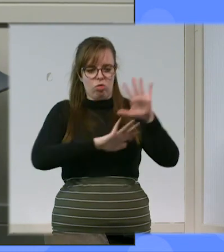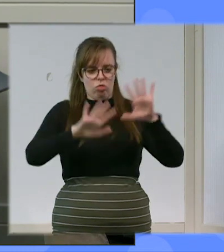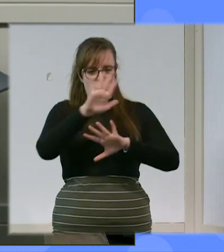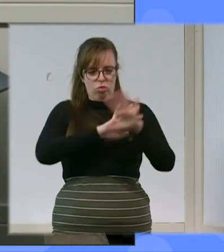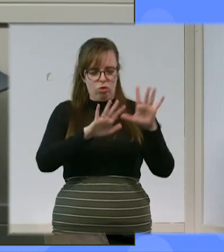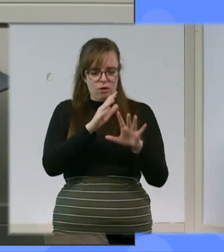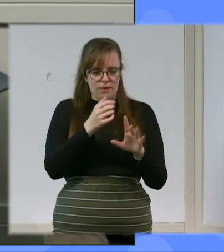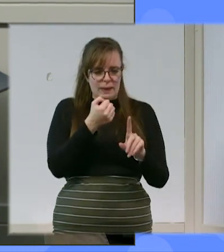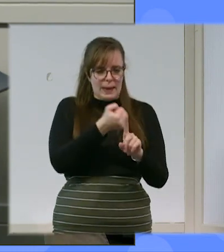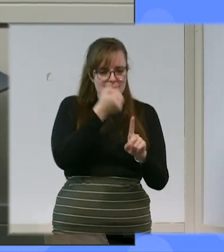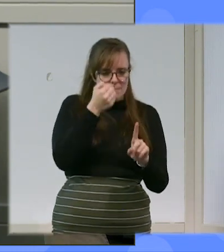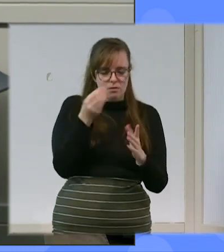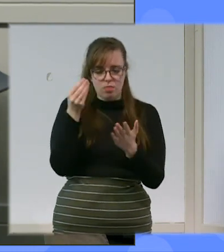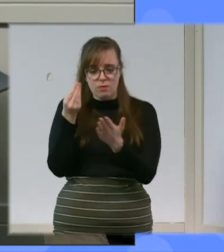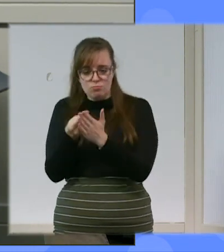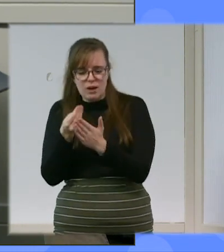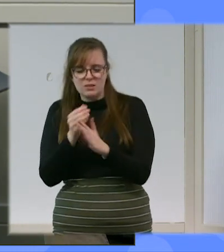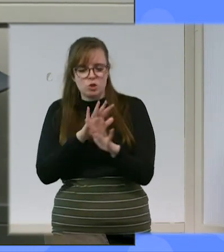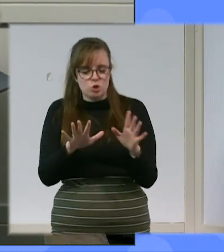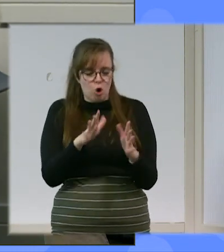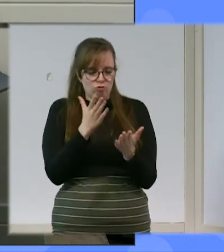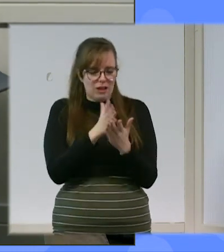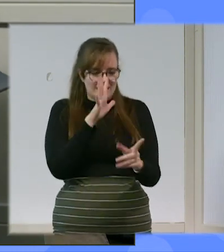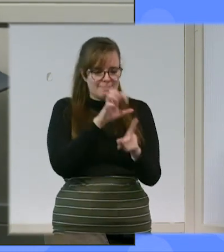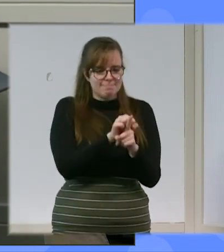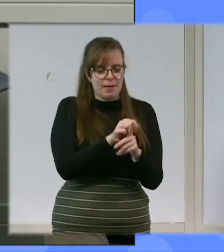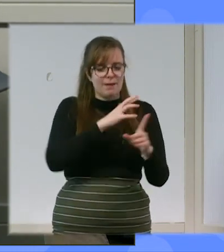capturing the full environmental cost which will come back to bite us and I'm